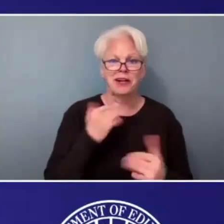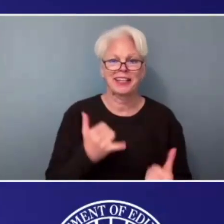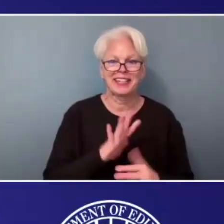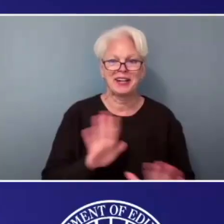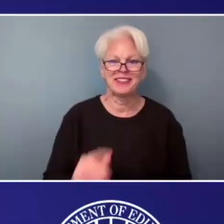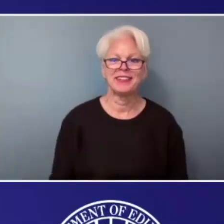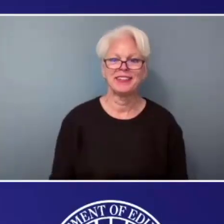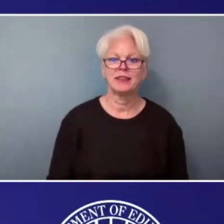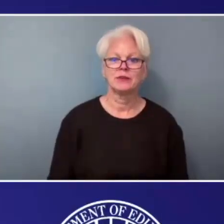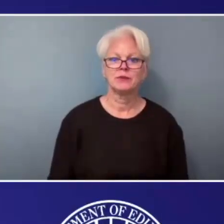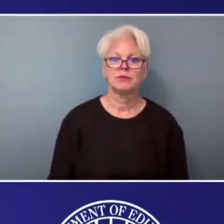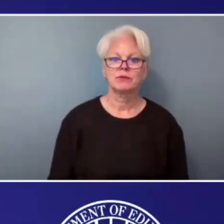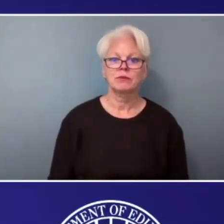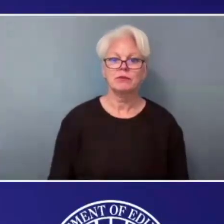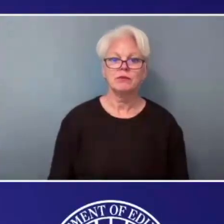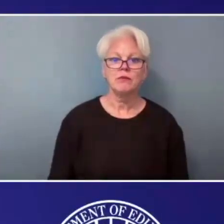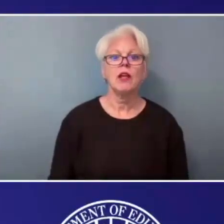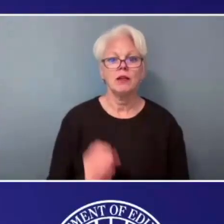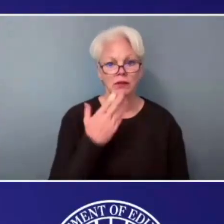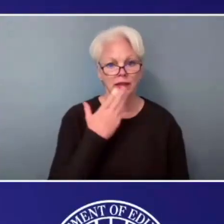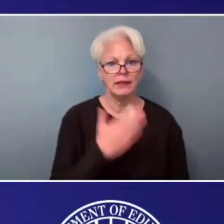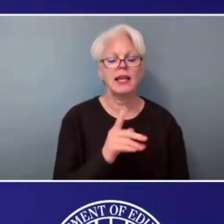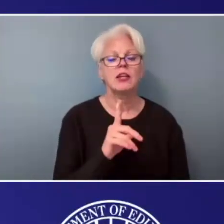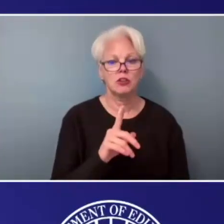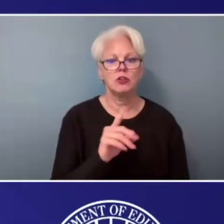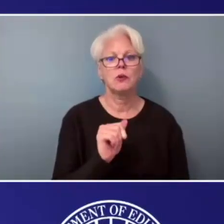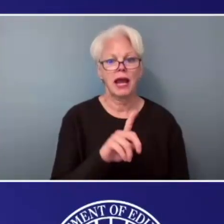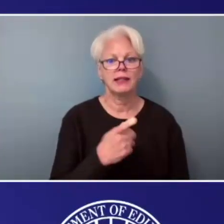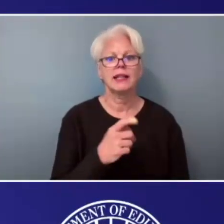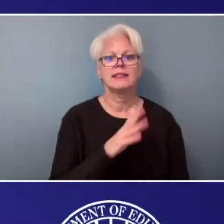Okay. Thanks, Alex, and we'll get your actual language back up there in a moment.